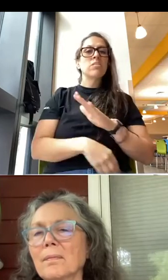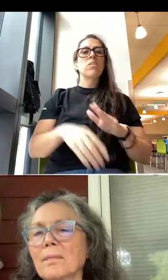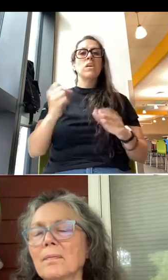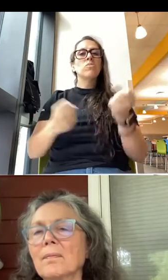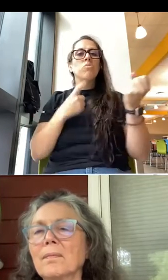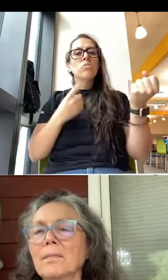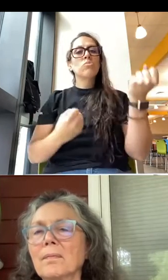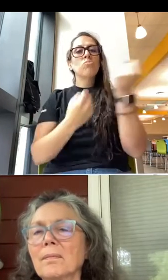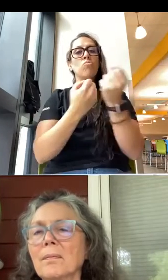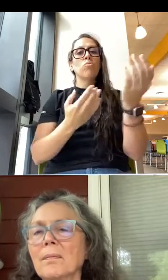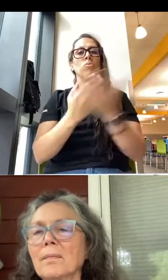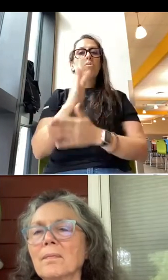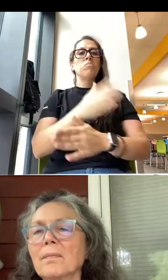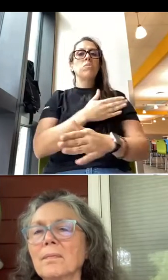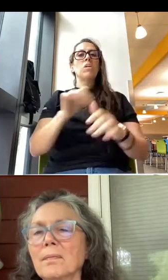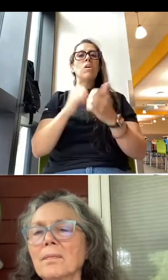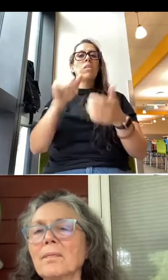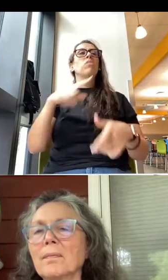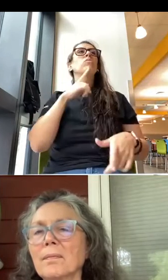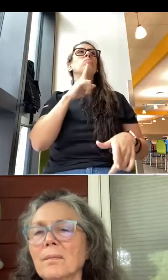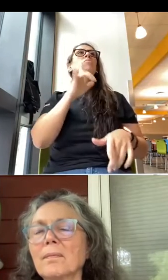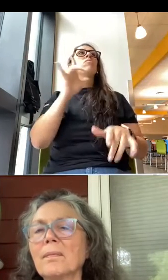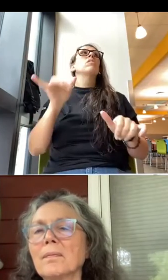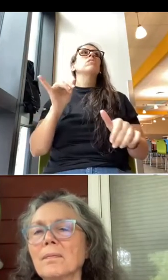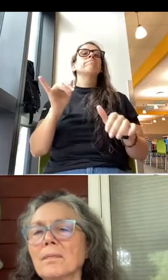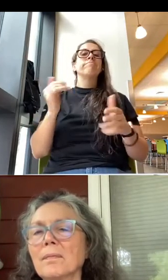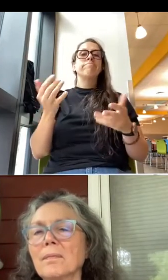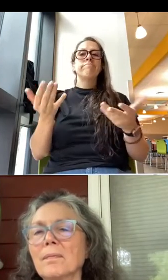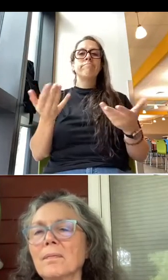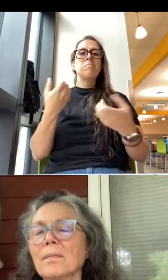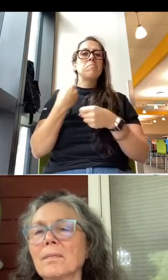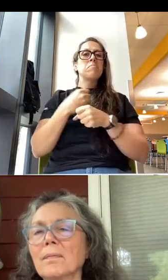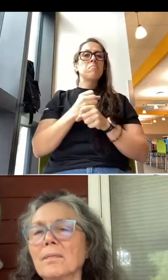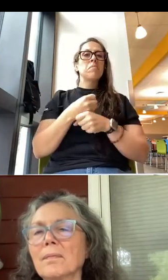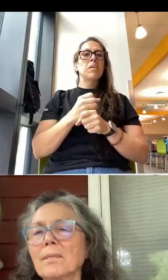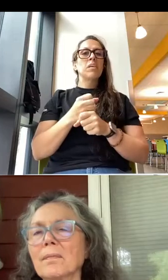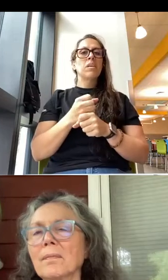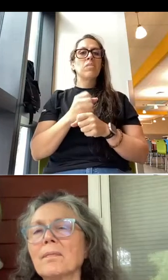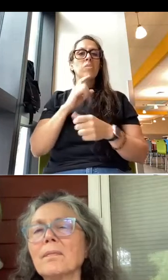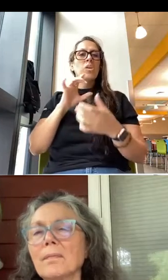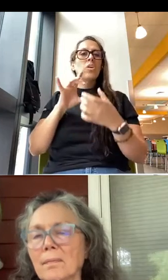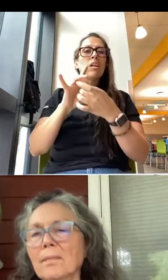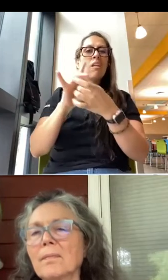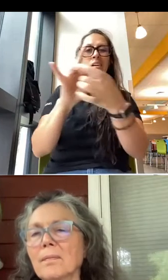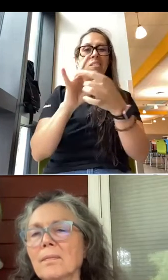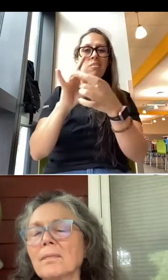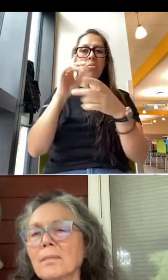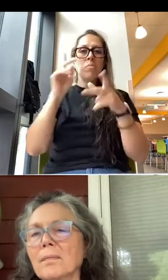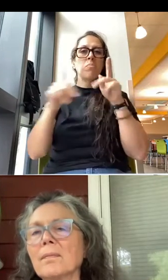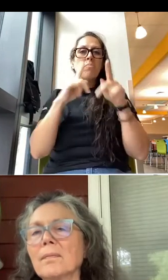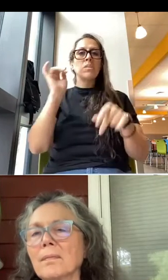how that could really just make it make it connectable for people, you know, because that's really what we're just trying to do, is create connection!